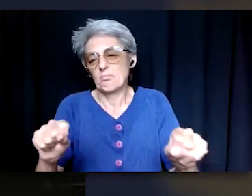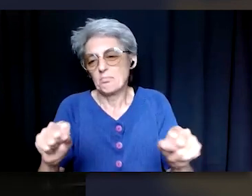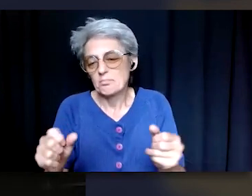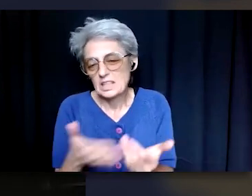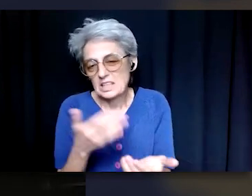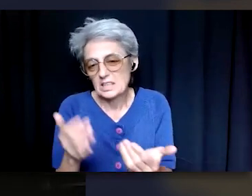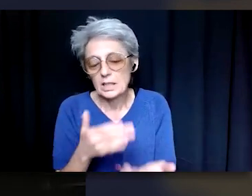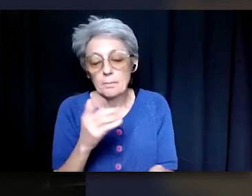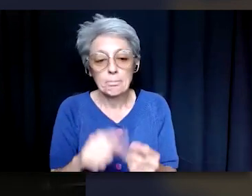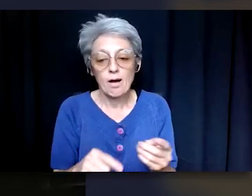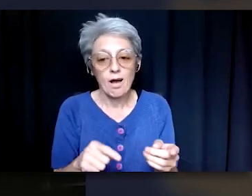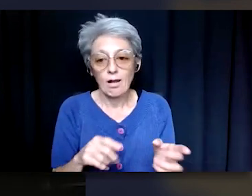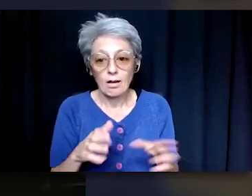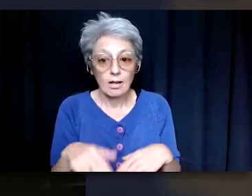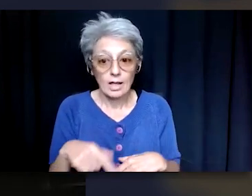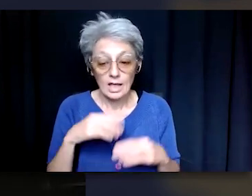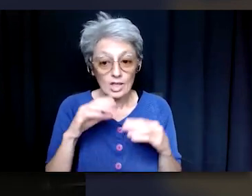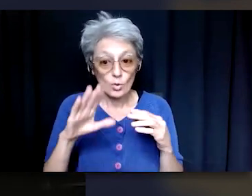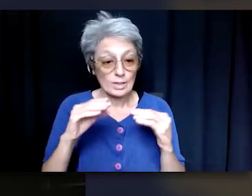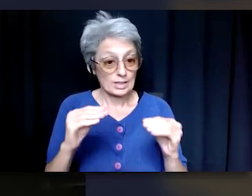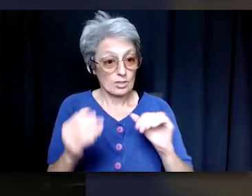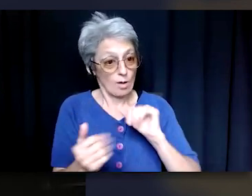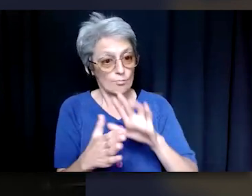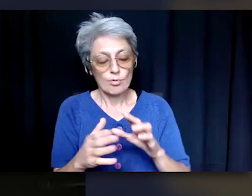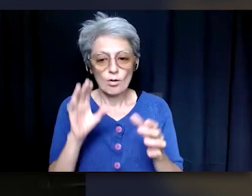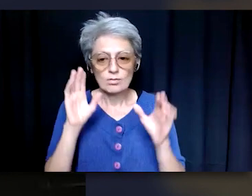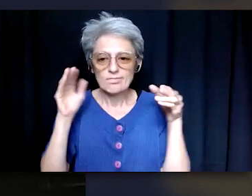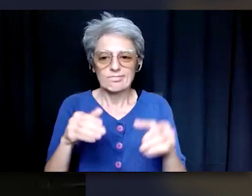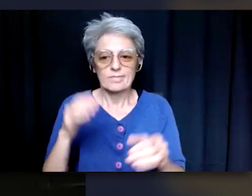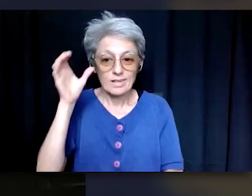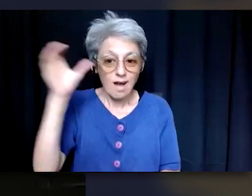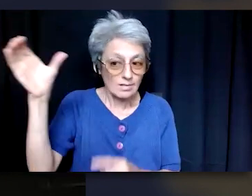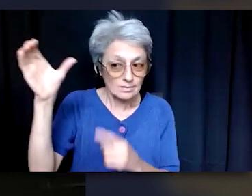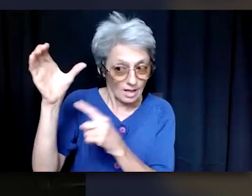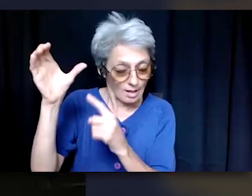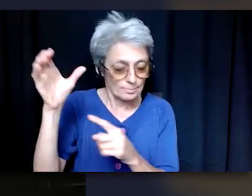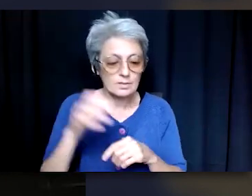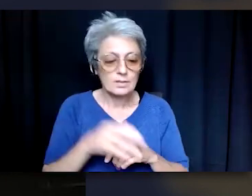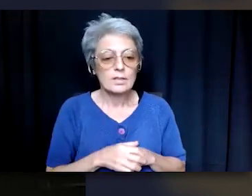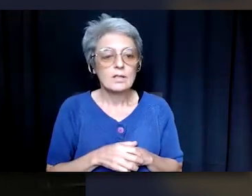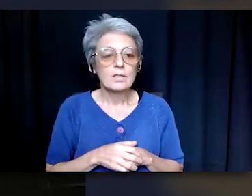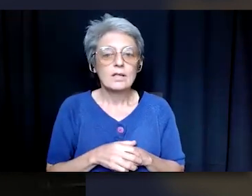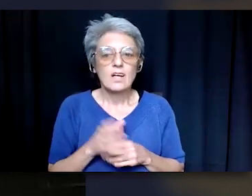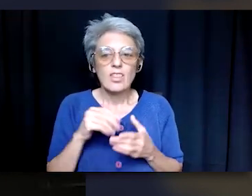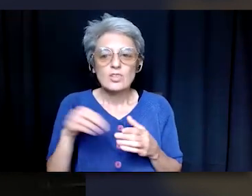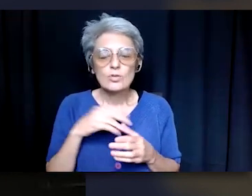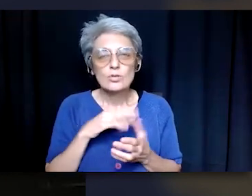right, and your students are synthesizing ideas in the work that they’re doing for you,